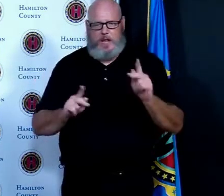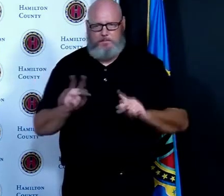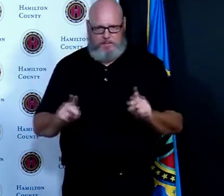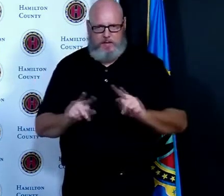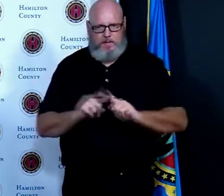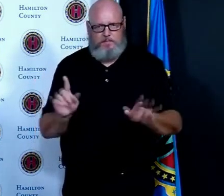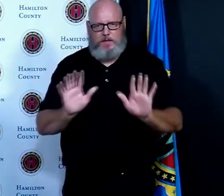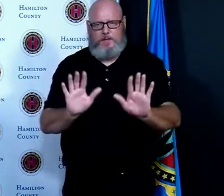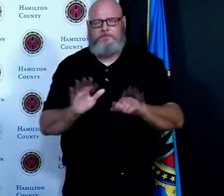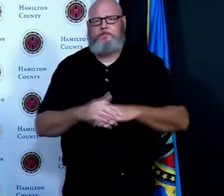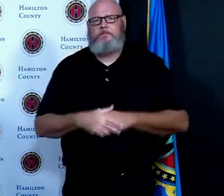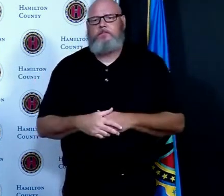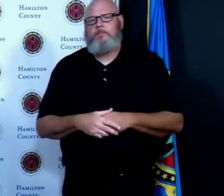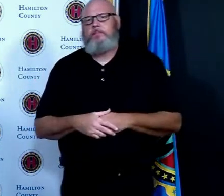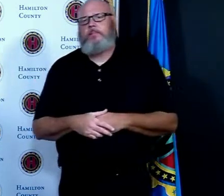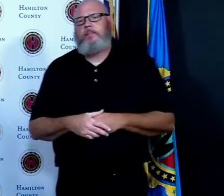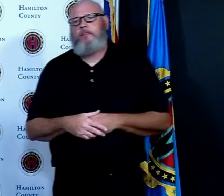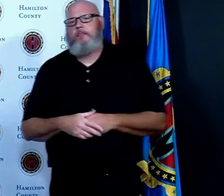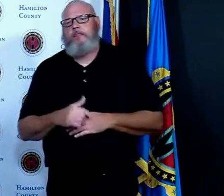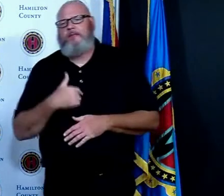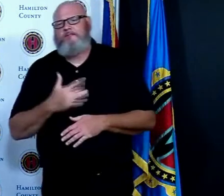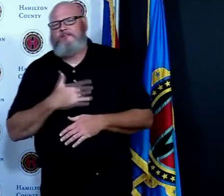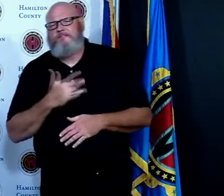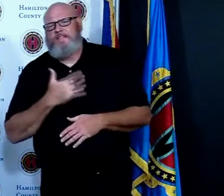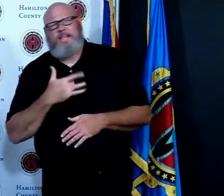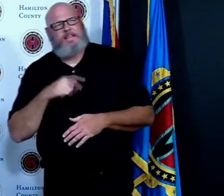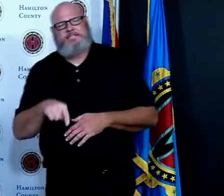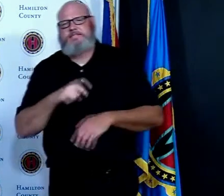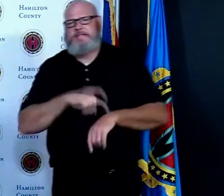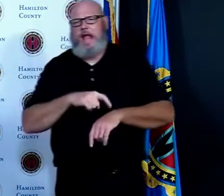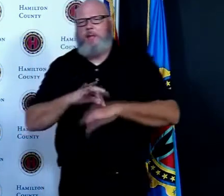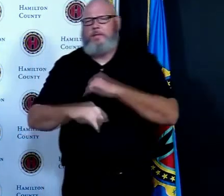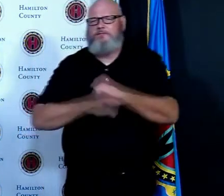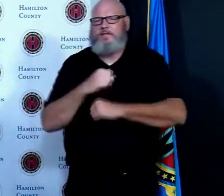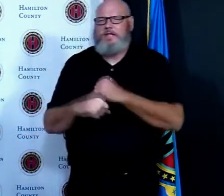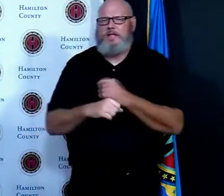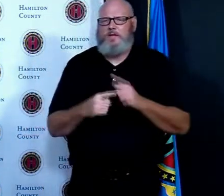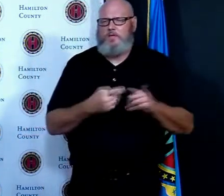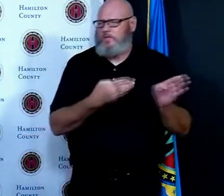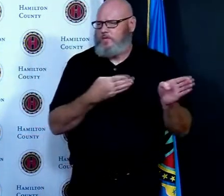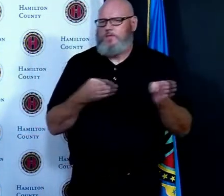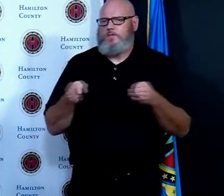we're moving into a time of year when people automatically have gatherings and so to tell